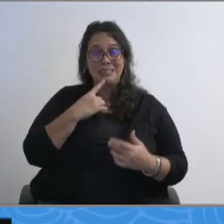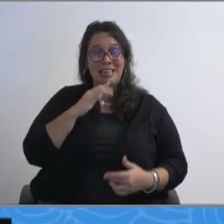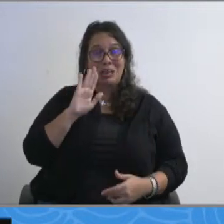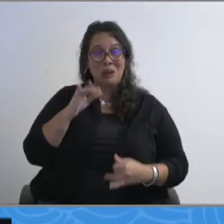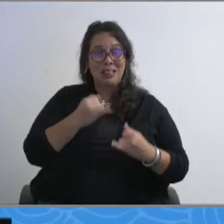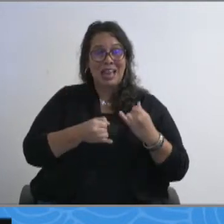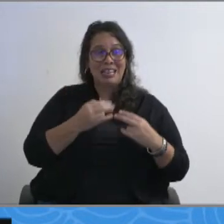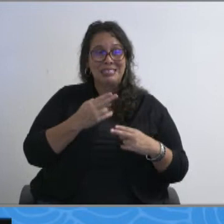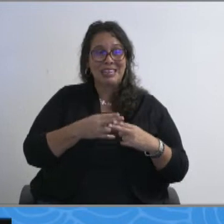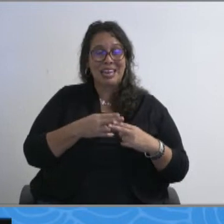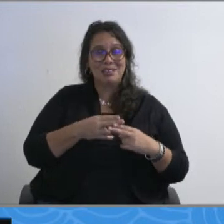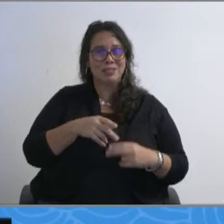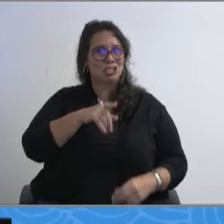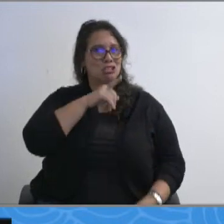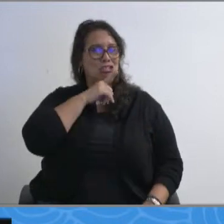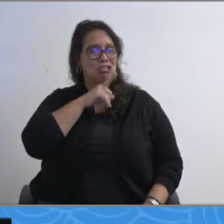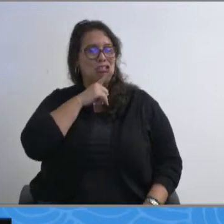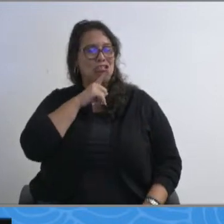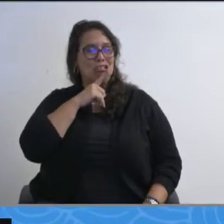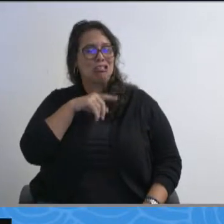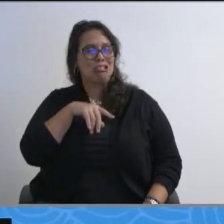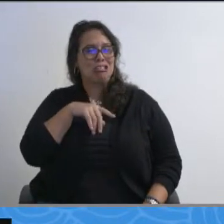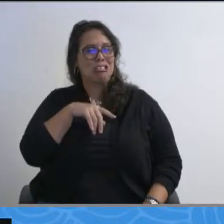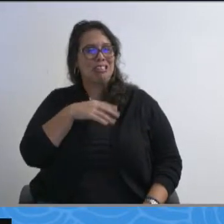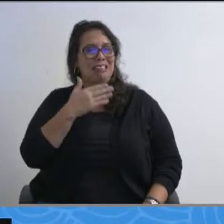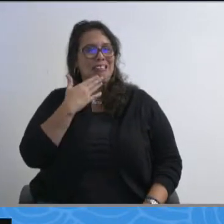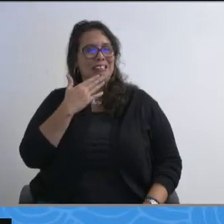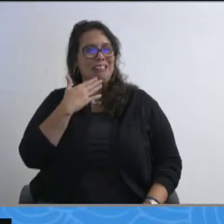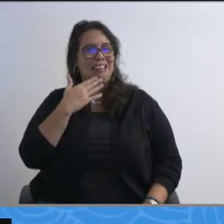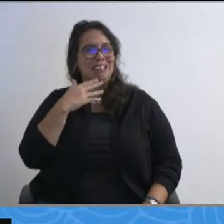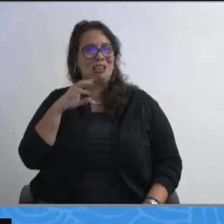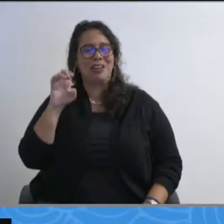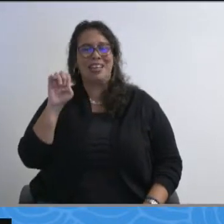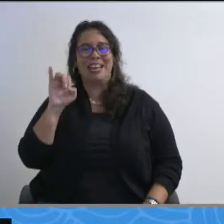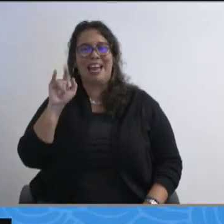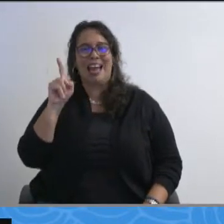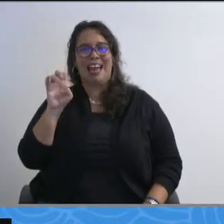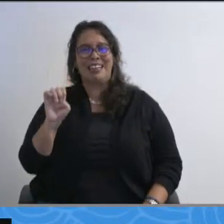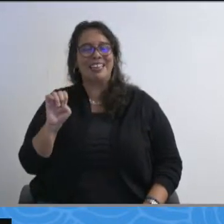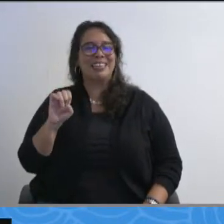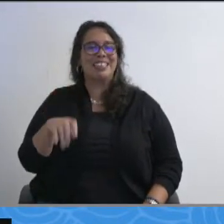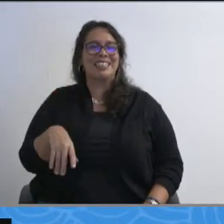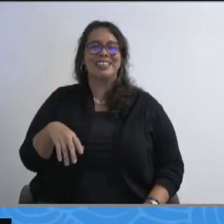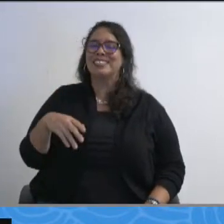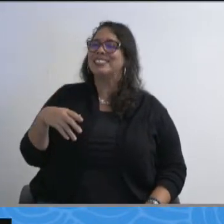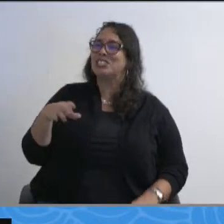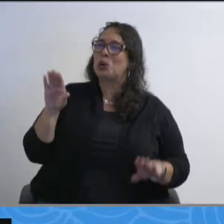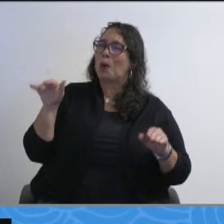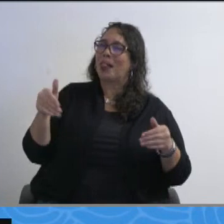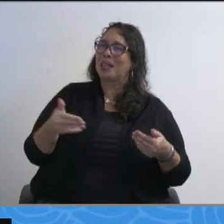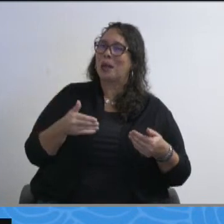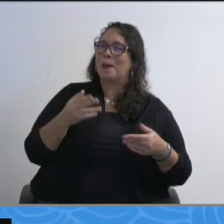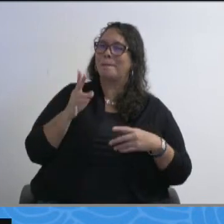[Corey] Sure. It is Eide. Thank you very much. - [Carmen] Okay. Thank you. Thank you so much. [Tammy] You're very welcome, Mr. Eide.